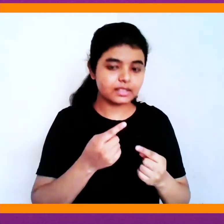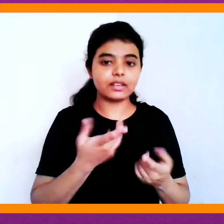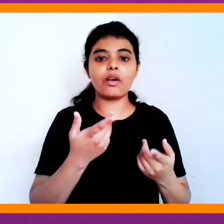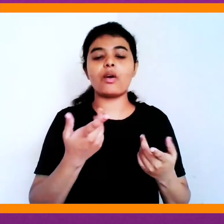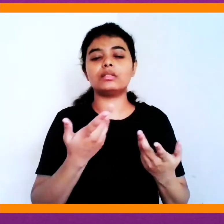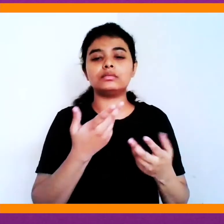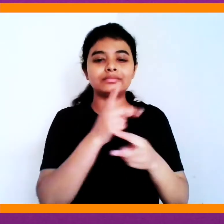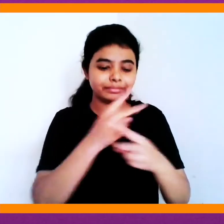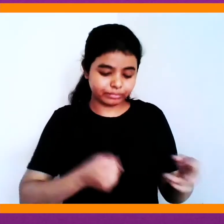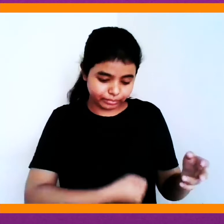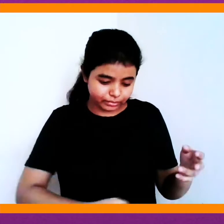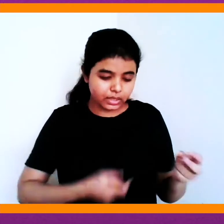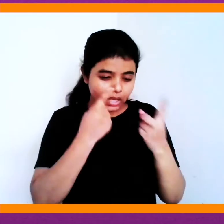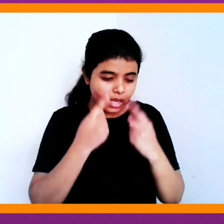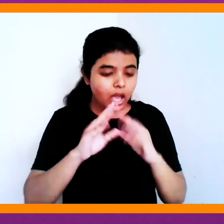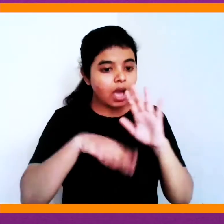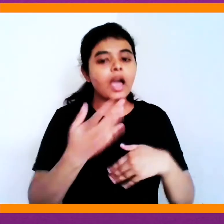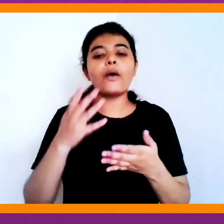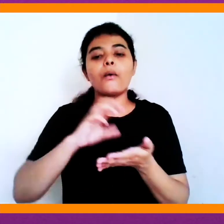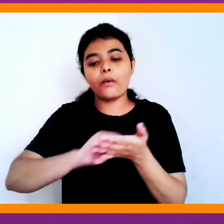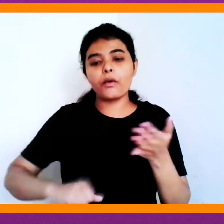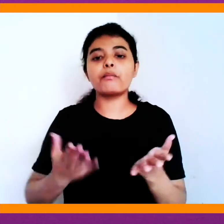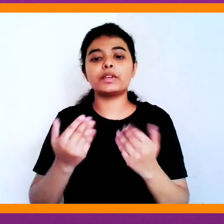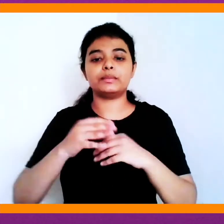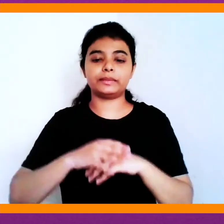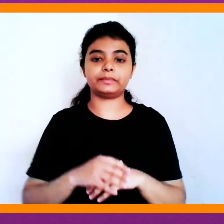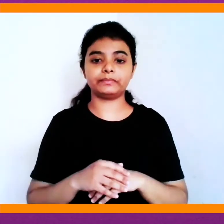and after the preliminary test that is an ultrasound hemoglobin blood group